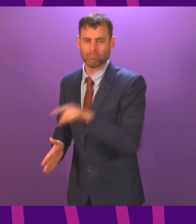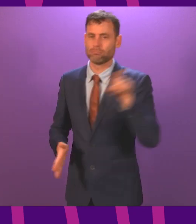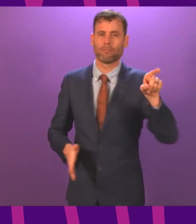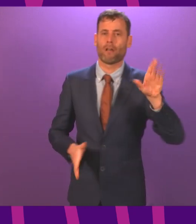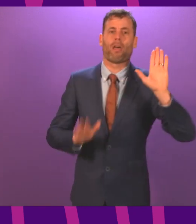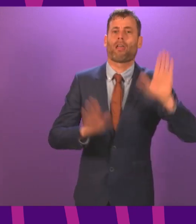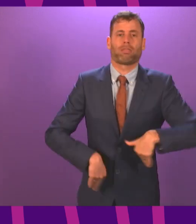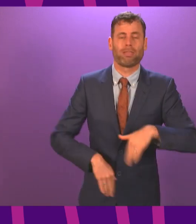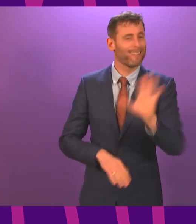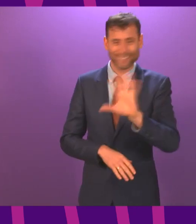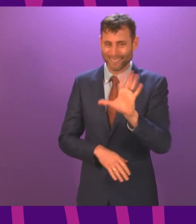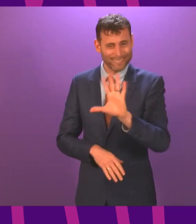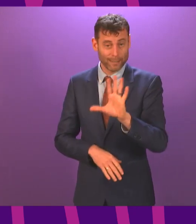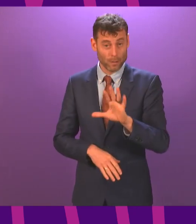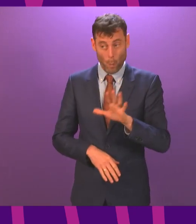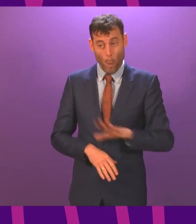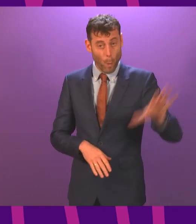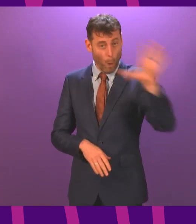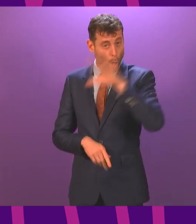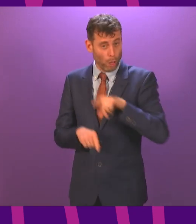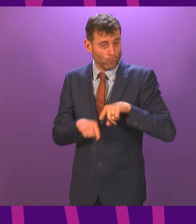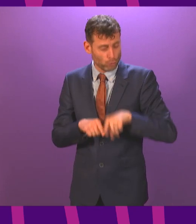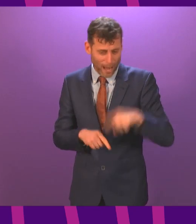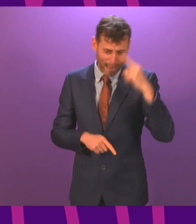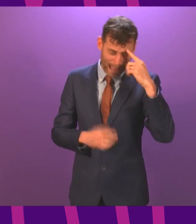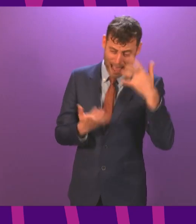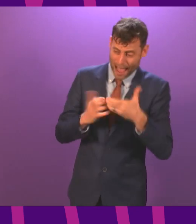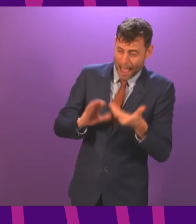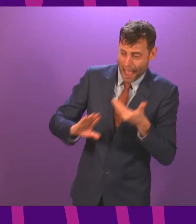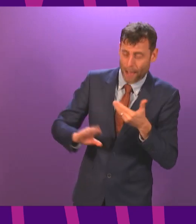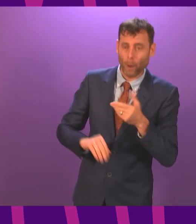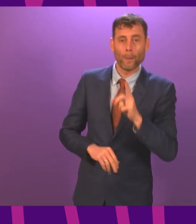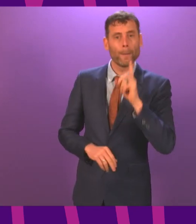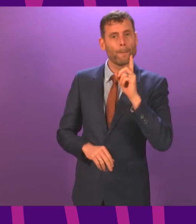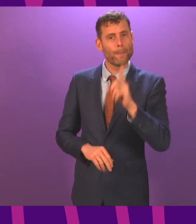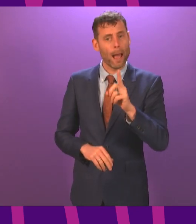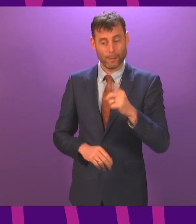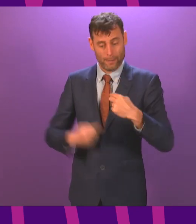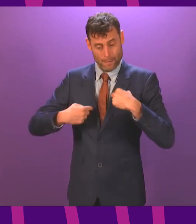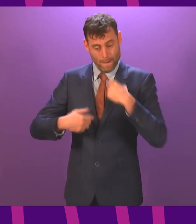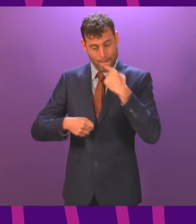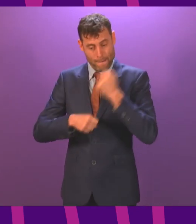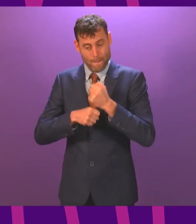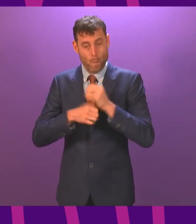Gillian Martin raised good questions about the role of local government in our decision